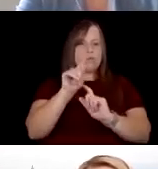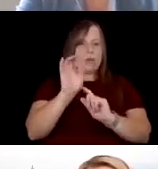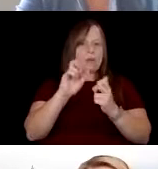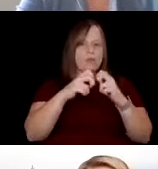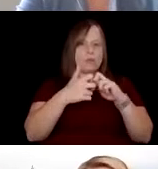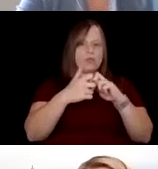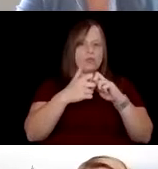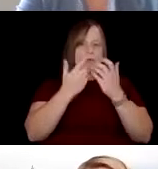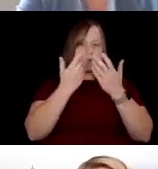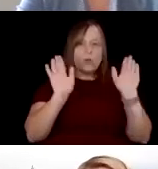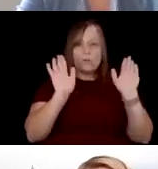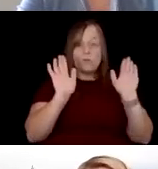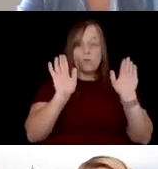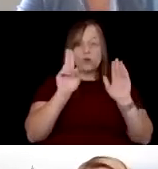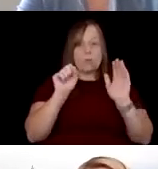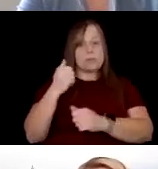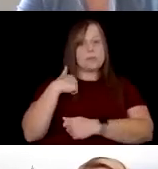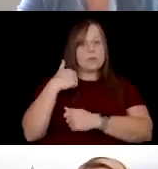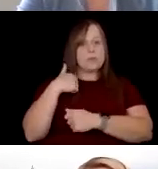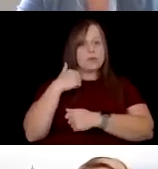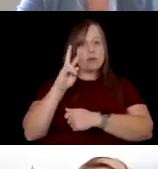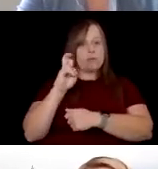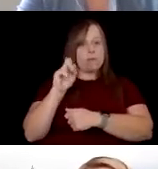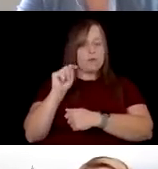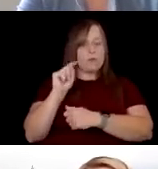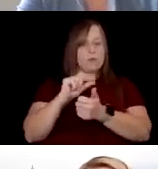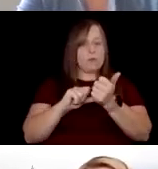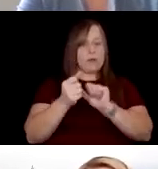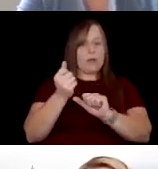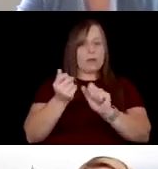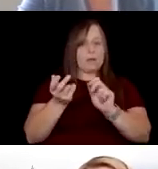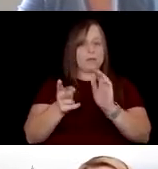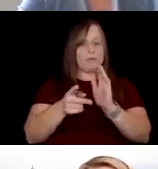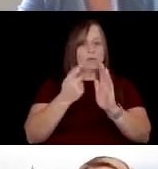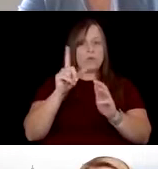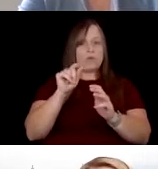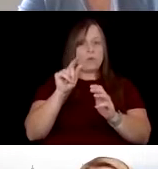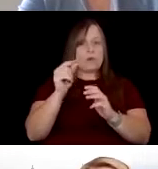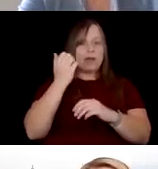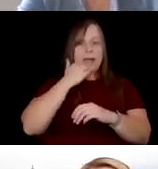In general, US military and veteran suicides occur at a rate of about 20 per day in the United States,